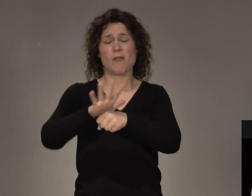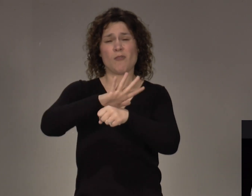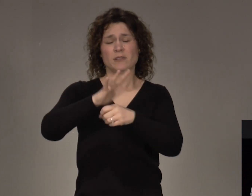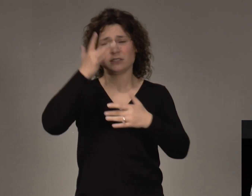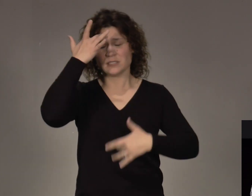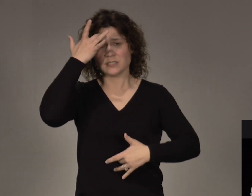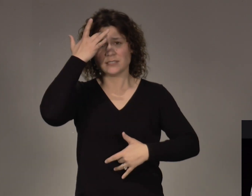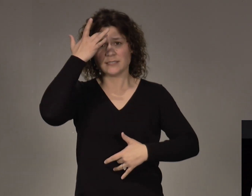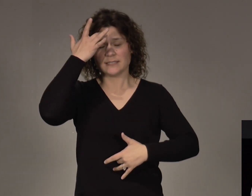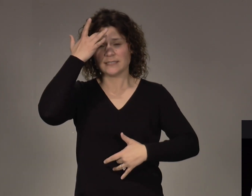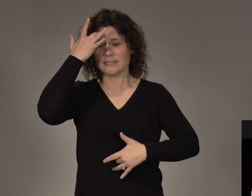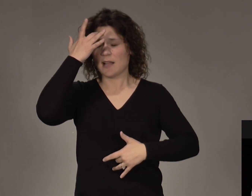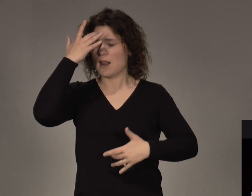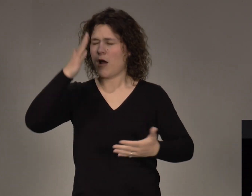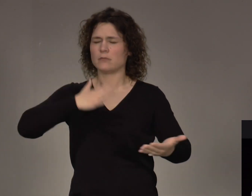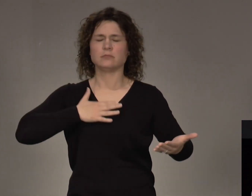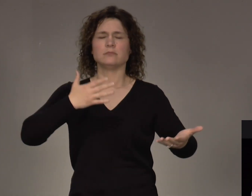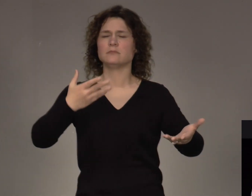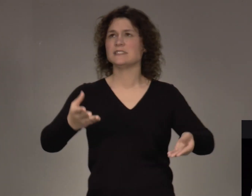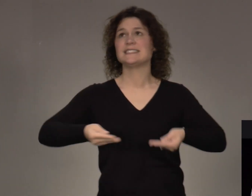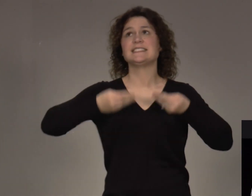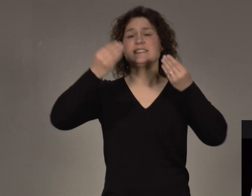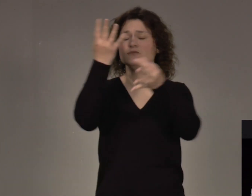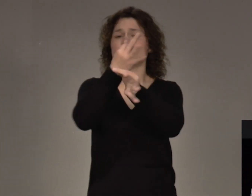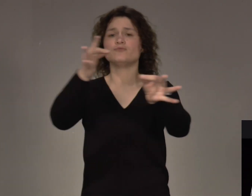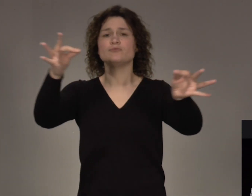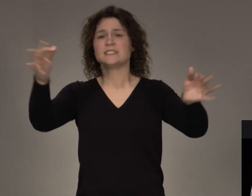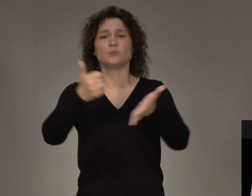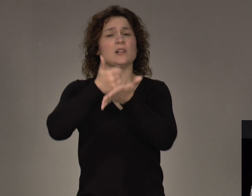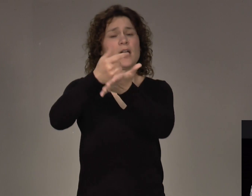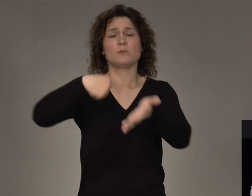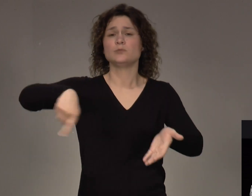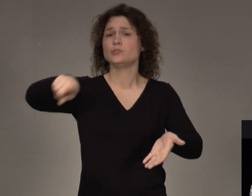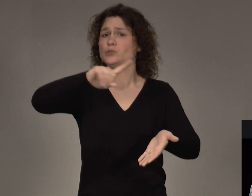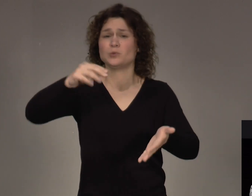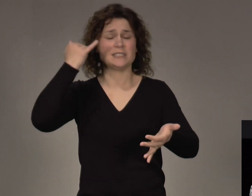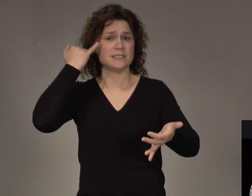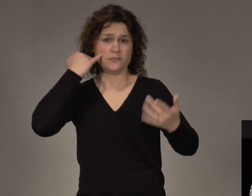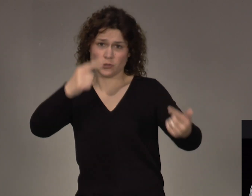remains ready to help those in our congregation who are struggling in this time.